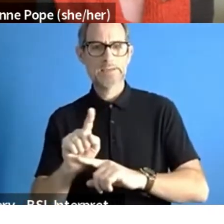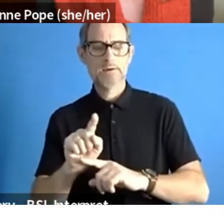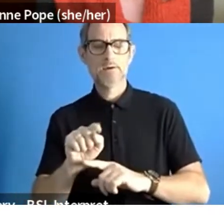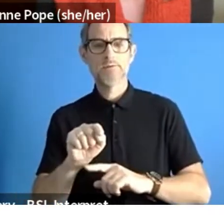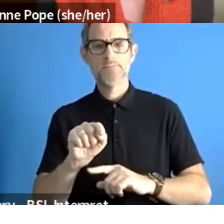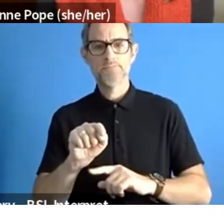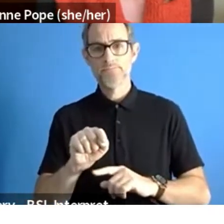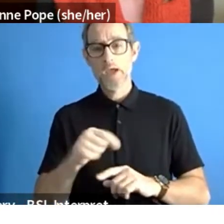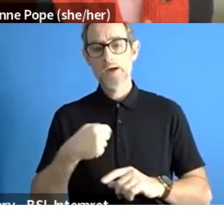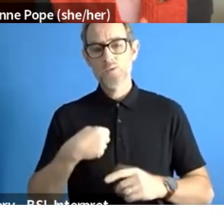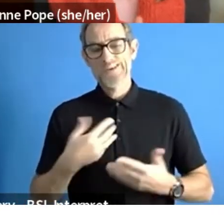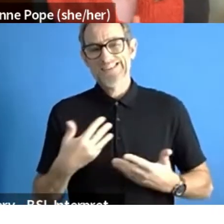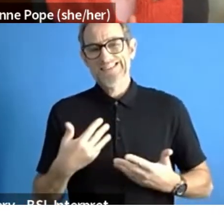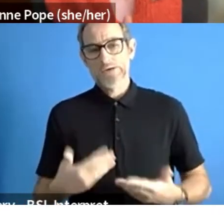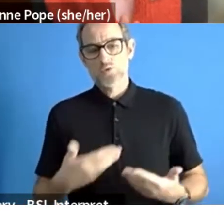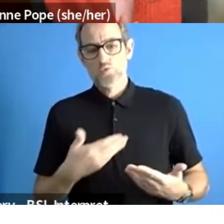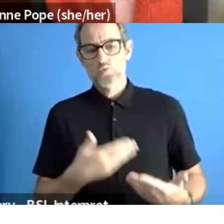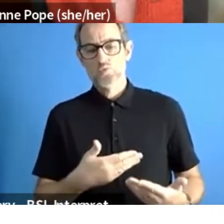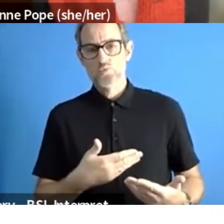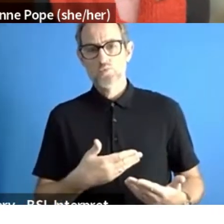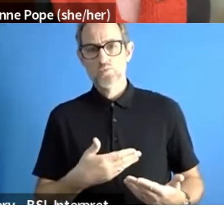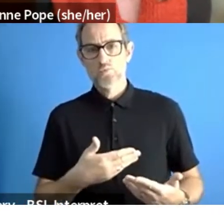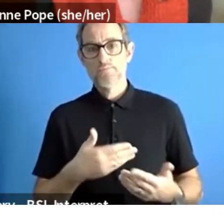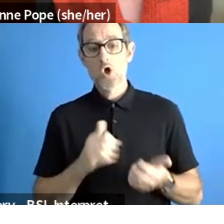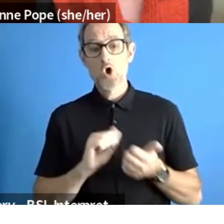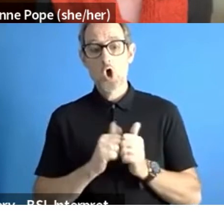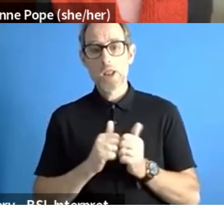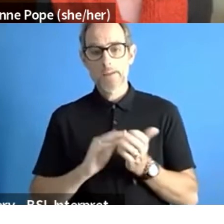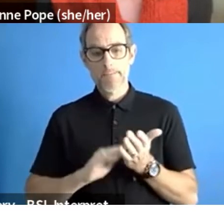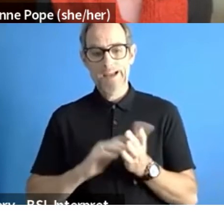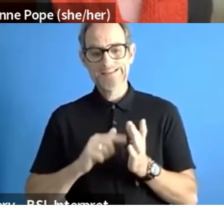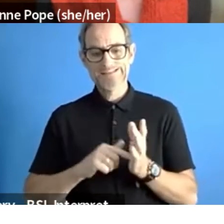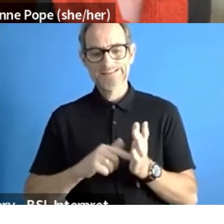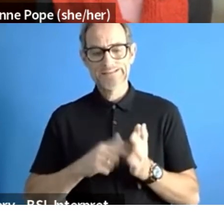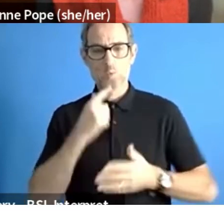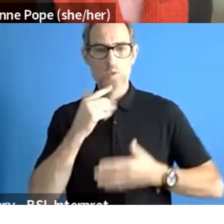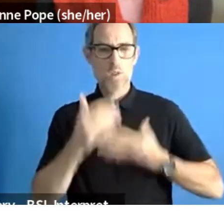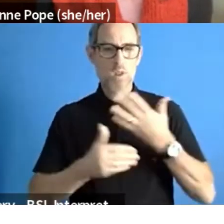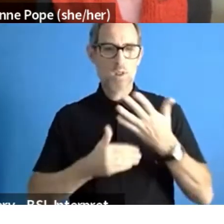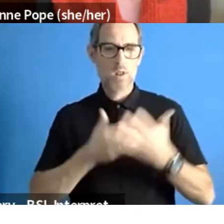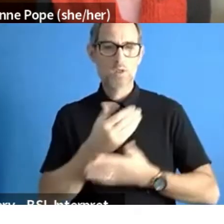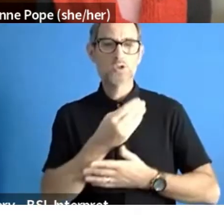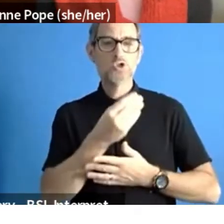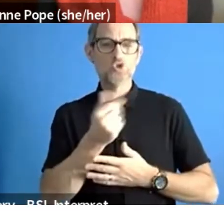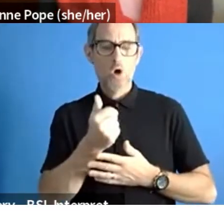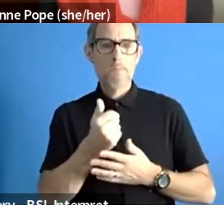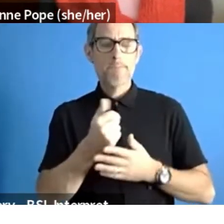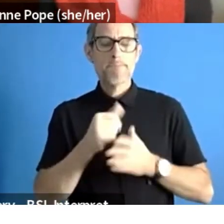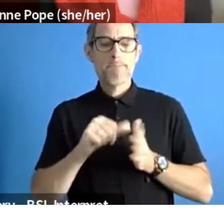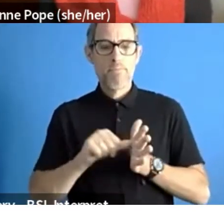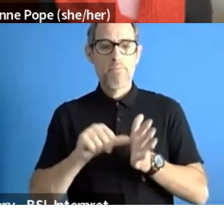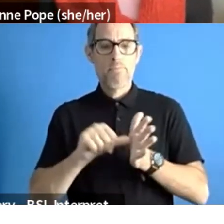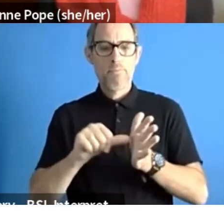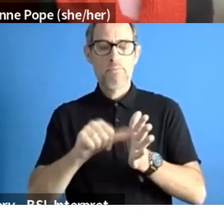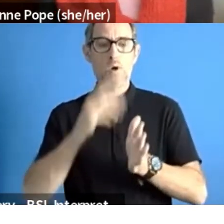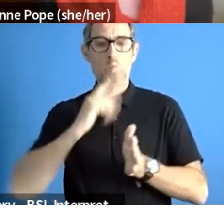I'm going to pass you over to my colleague, Matt, who is going to talk about some of the common challenges when it comes